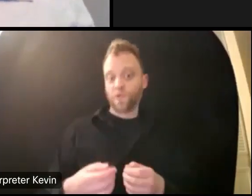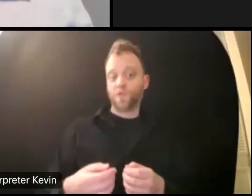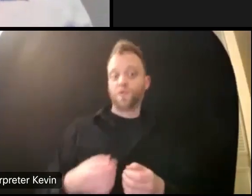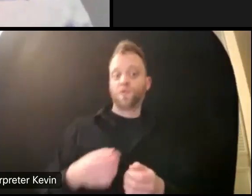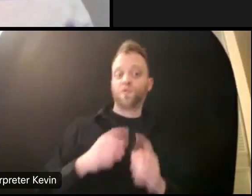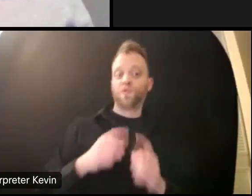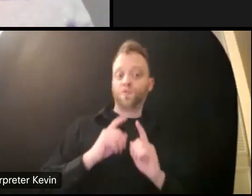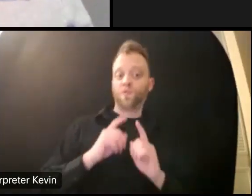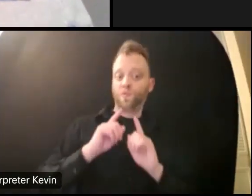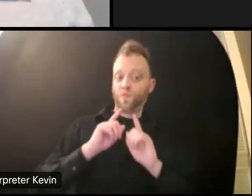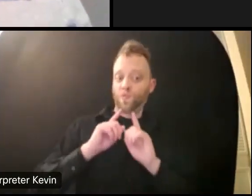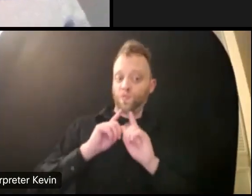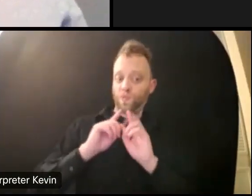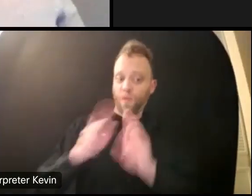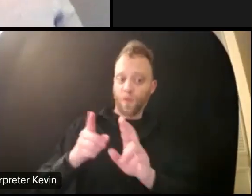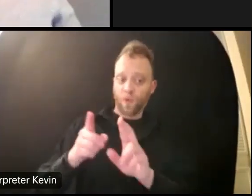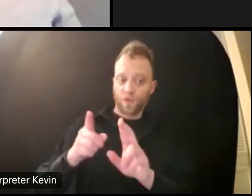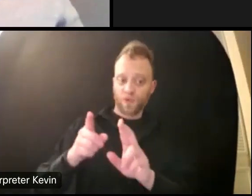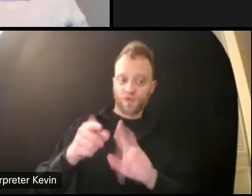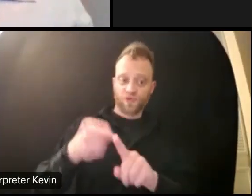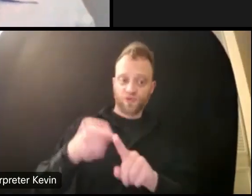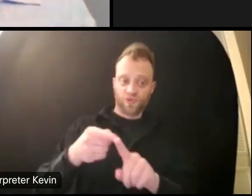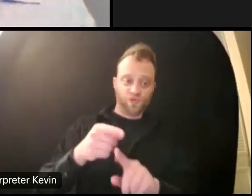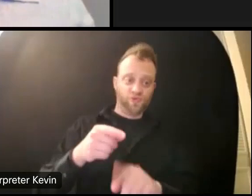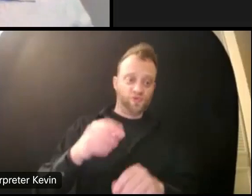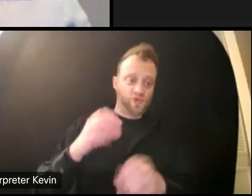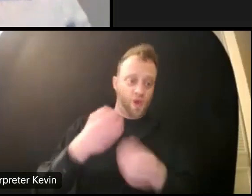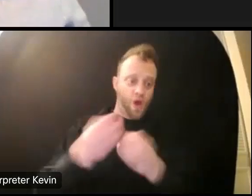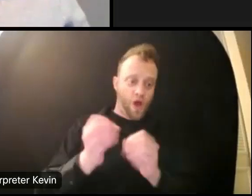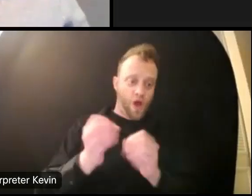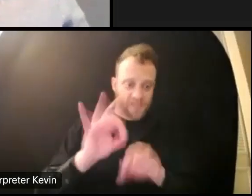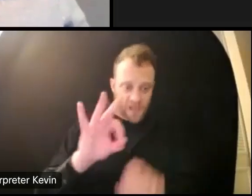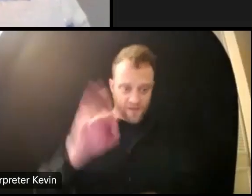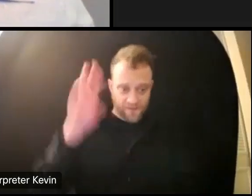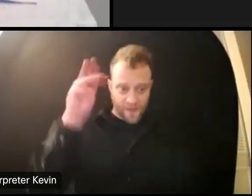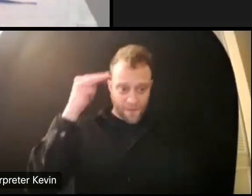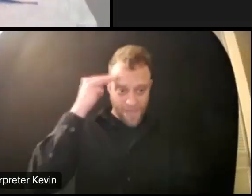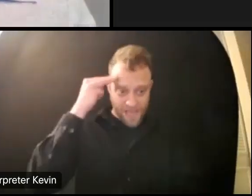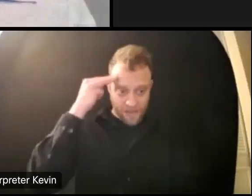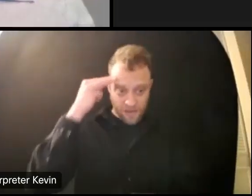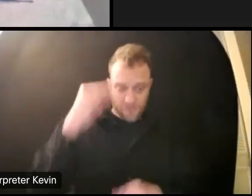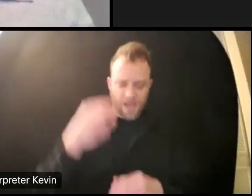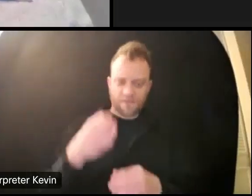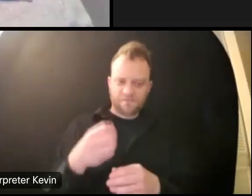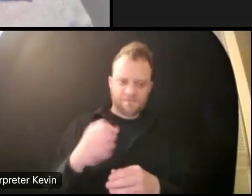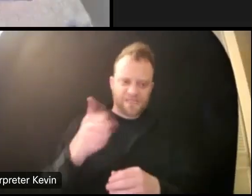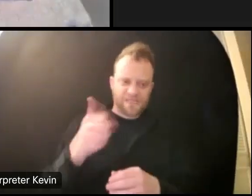believe in the past year alone we may have had 10 to 15, which that's a lot, that's a lot.